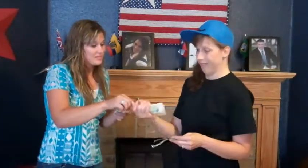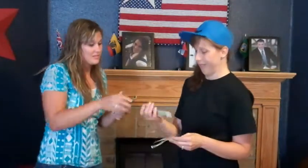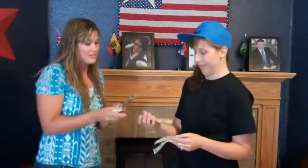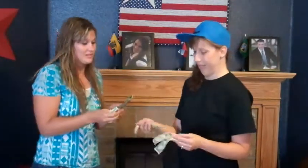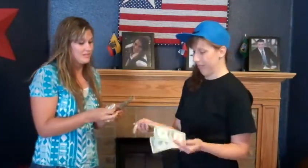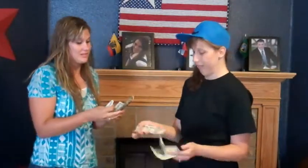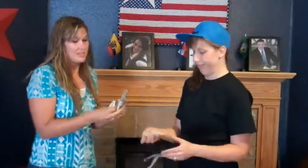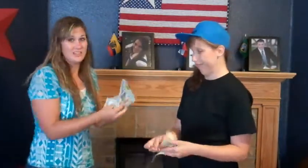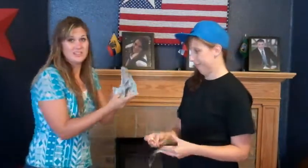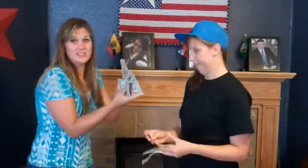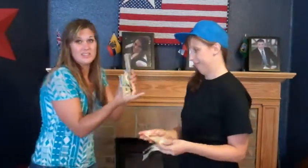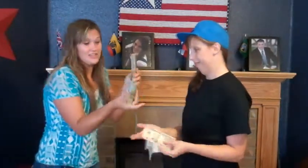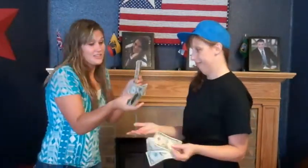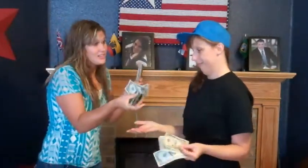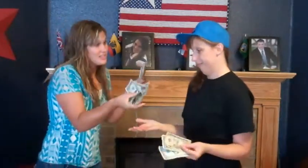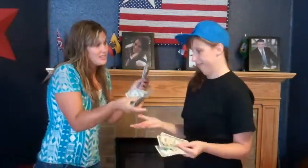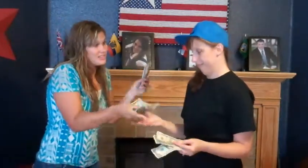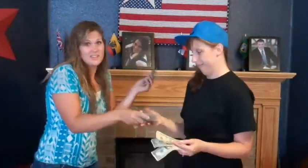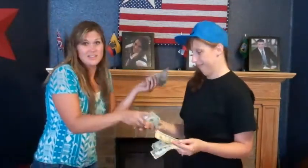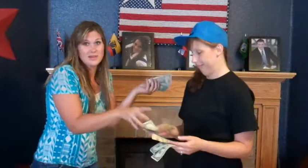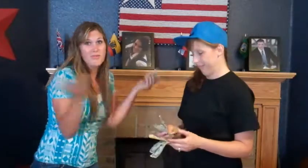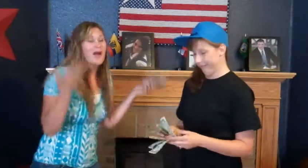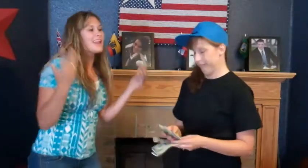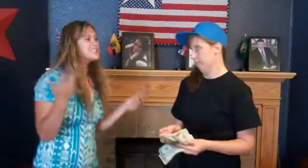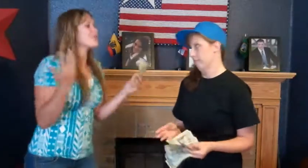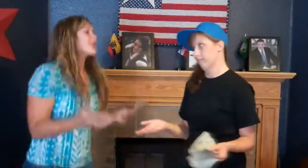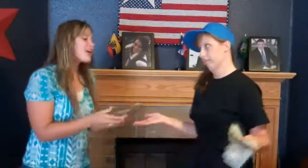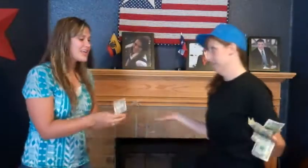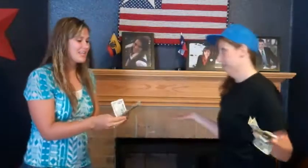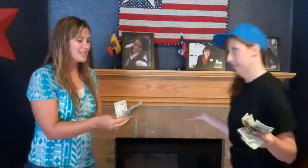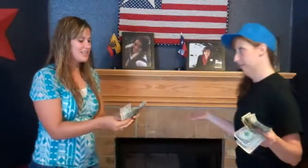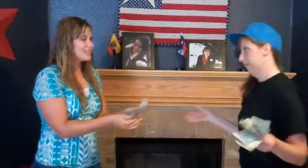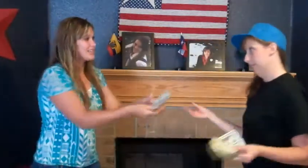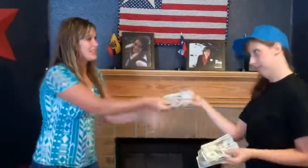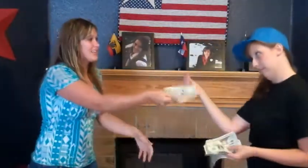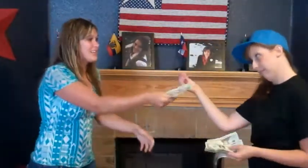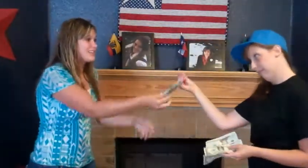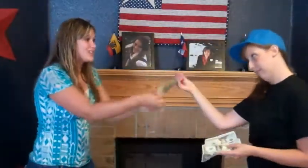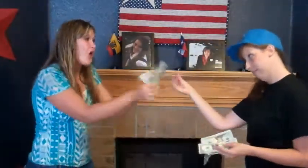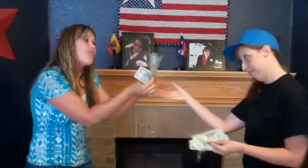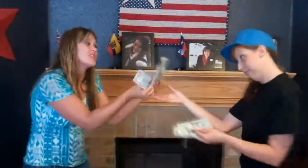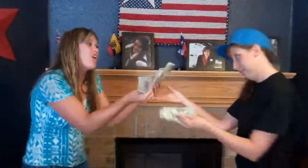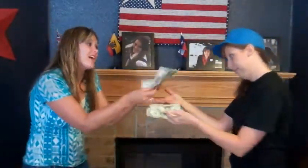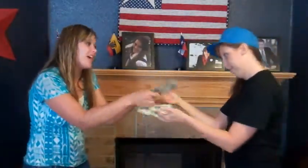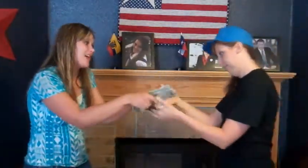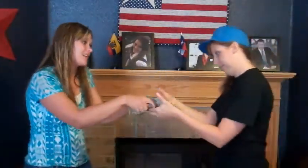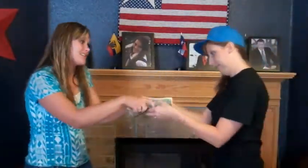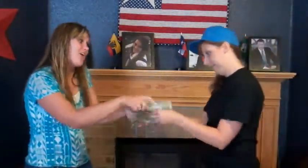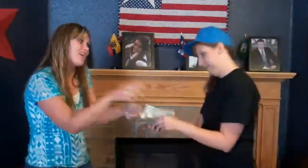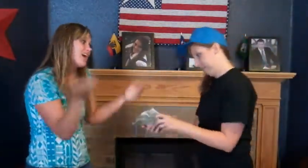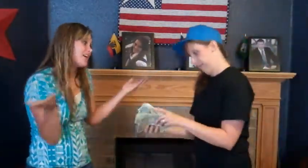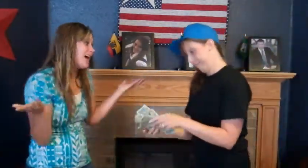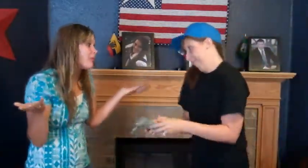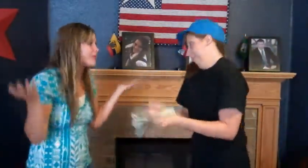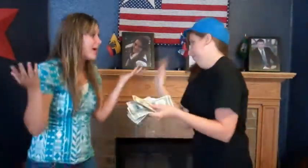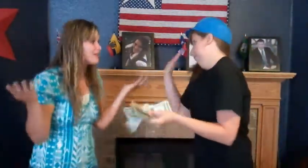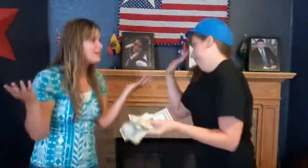But you got cookie So share it maybe It’s hard to look at You snack baby